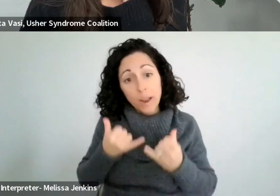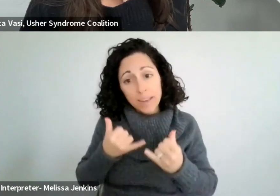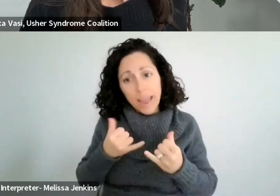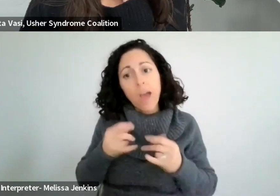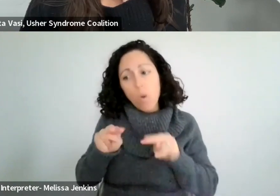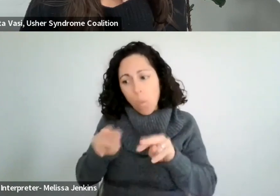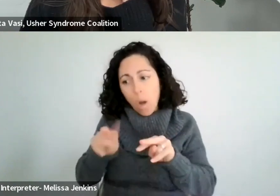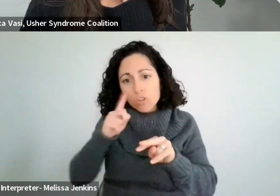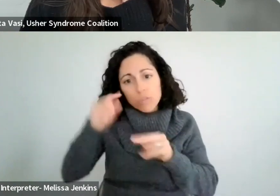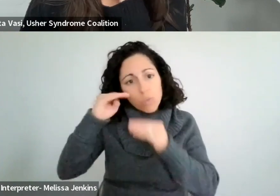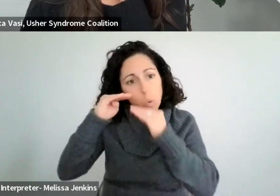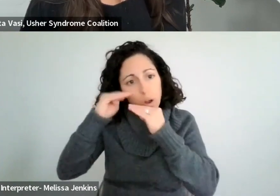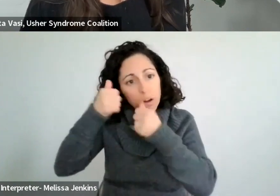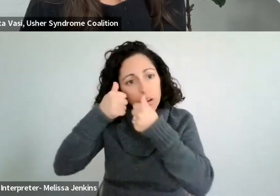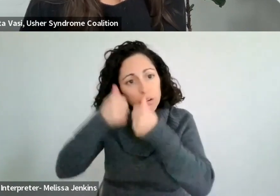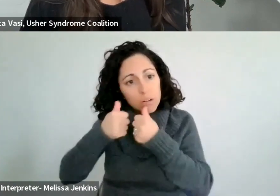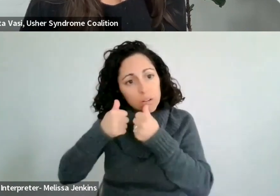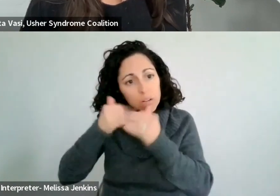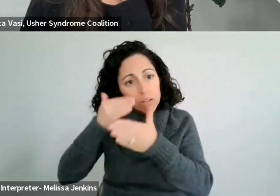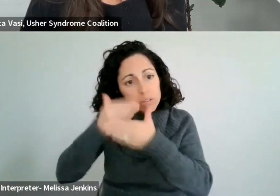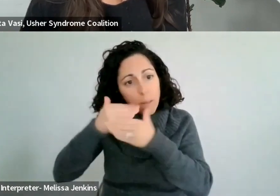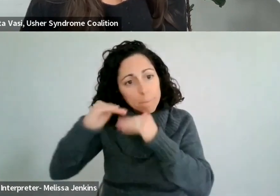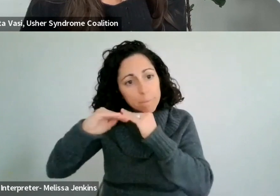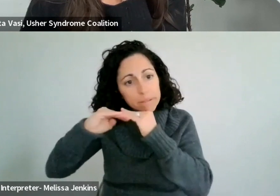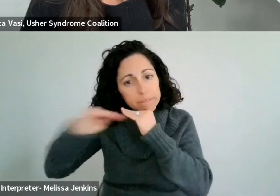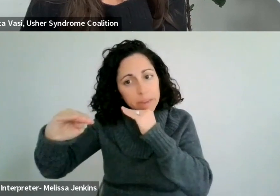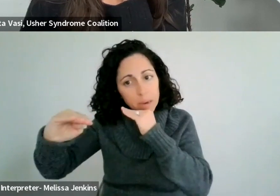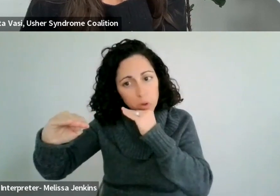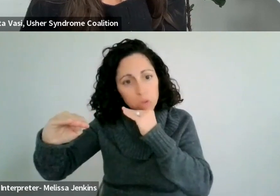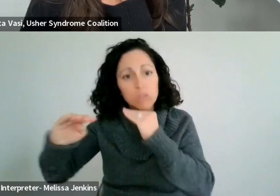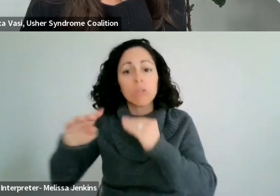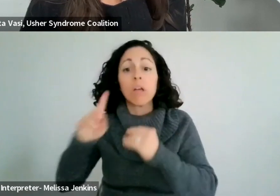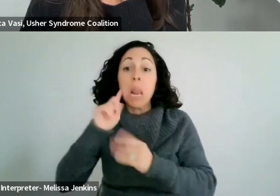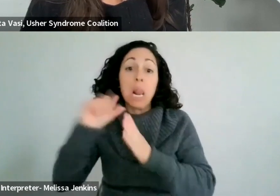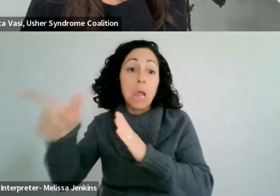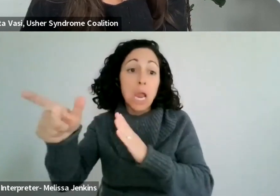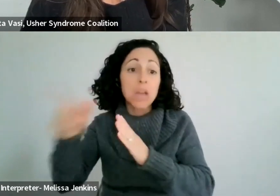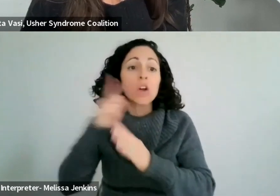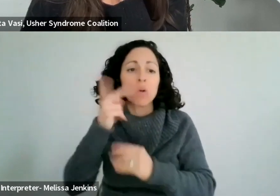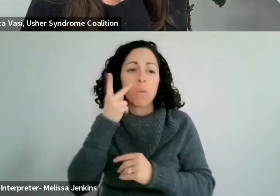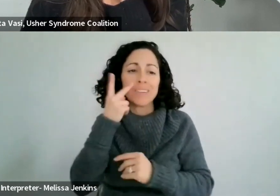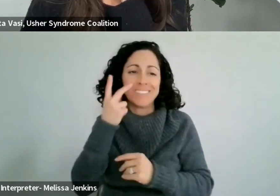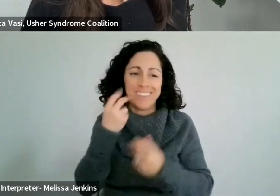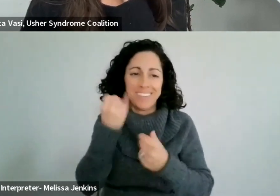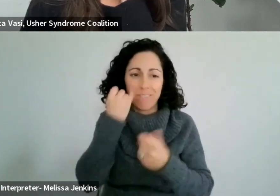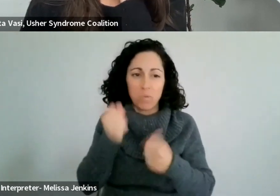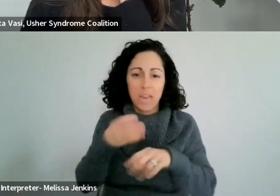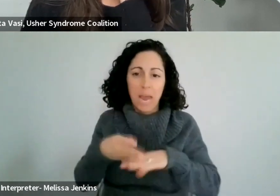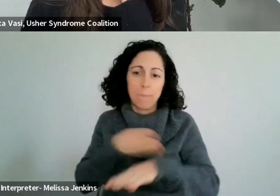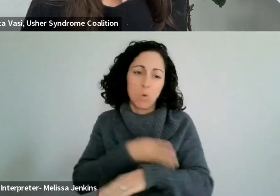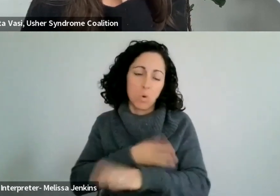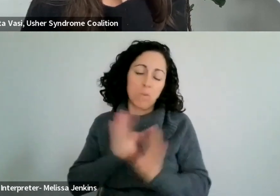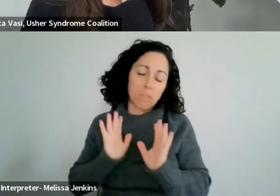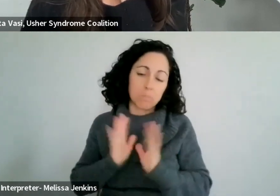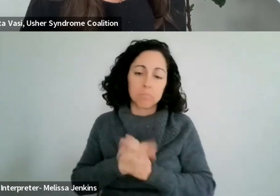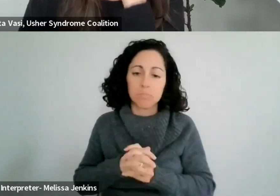do anything better than that. That's great, thank you. It's Andy speaking, that's great. Doreen, thank you.